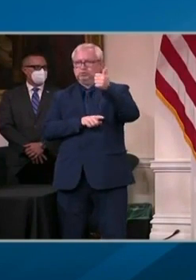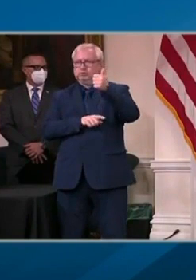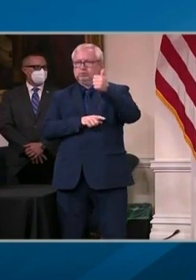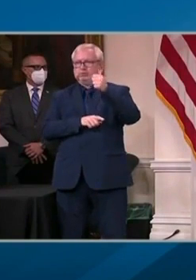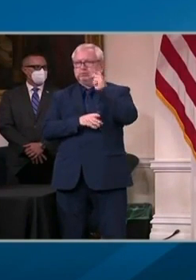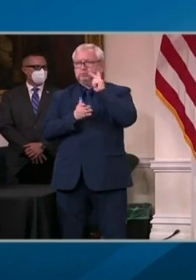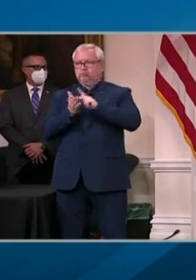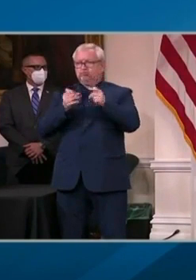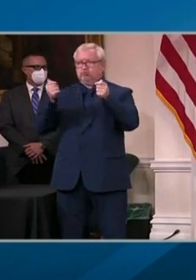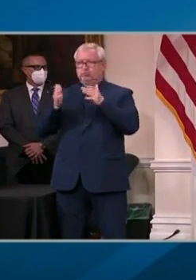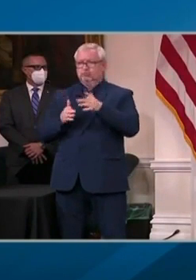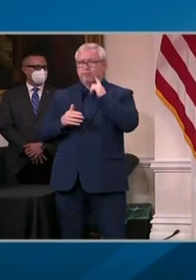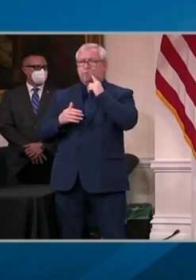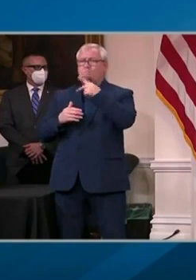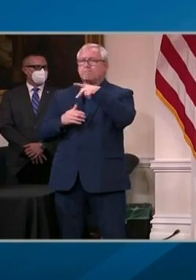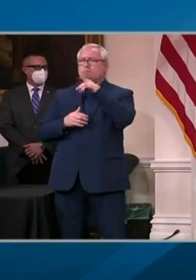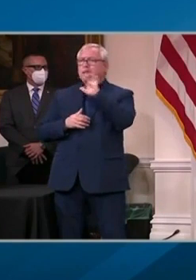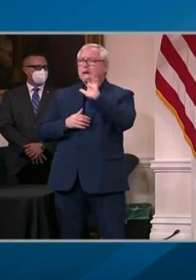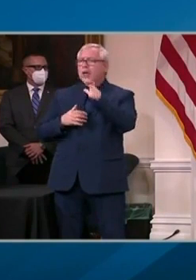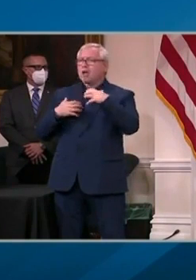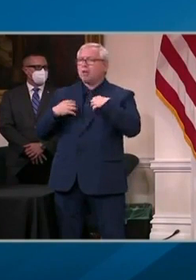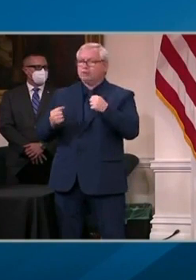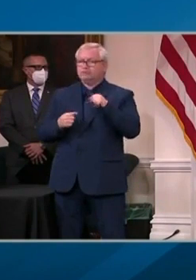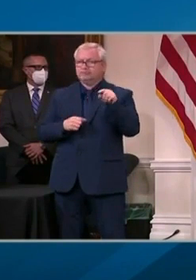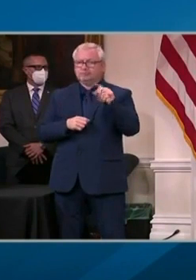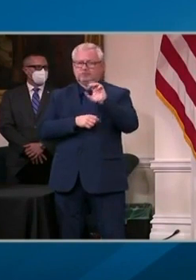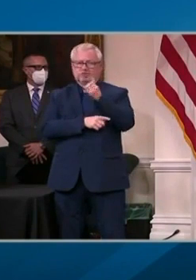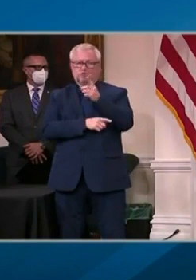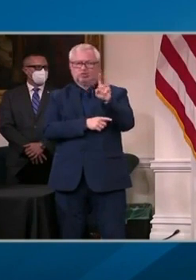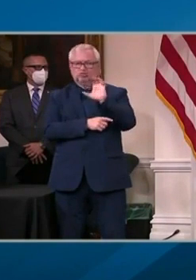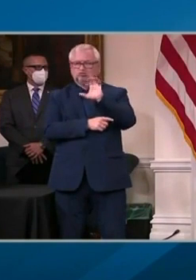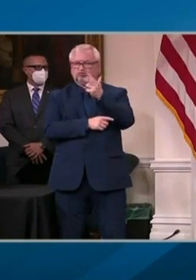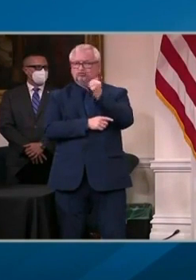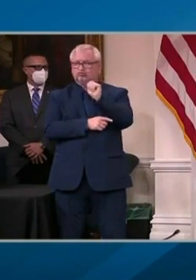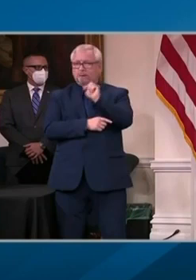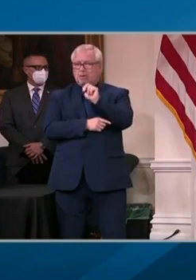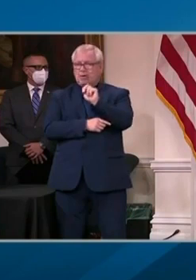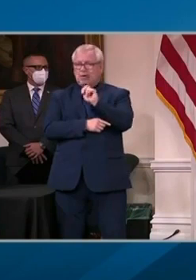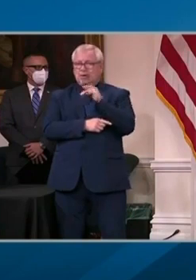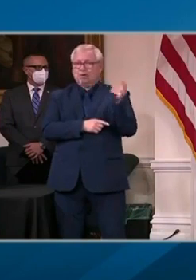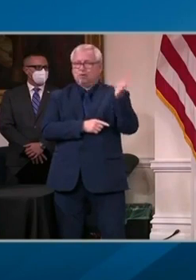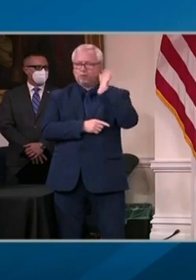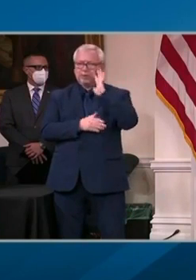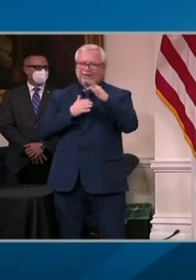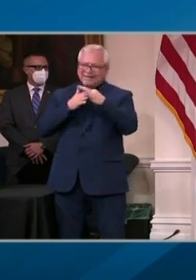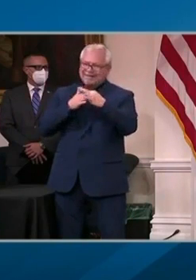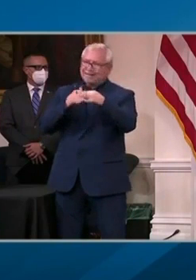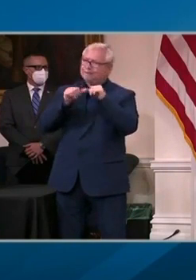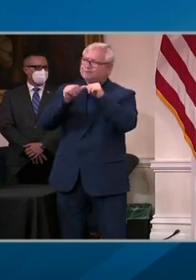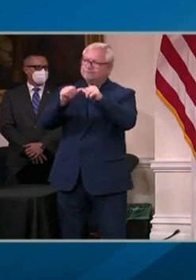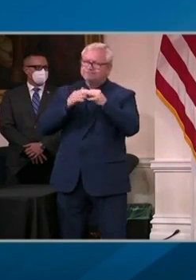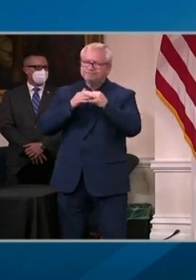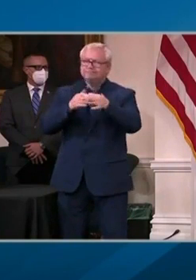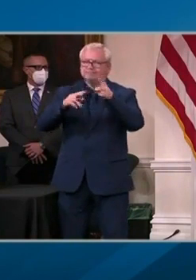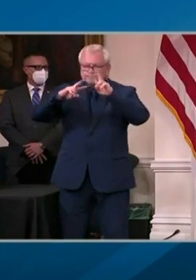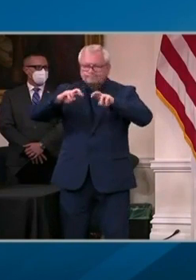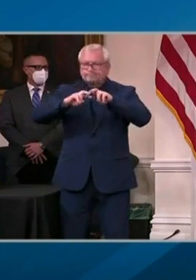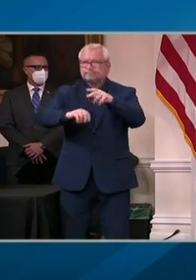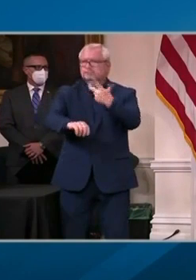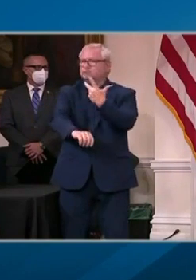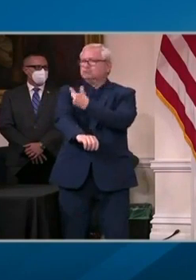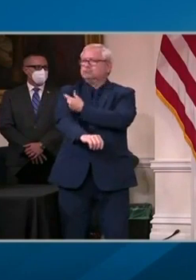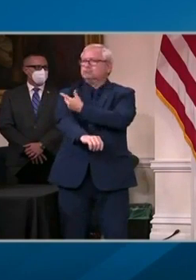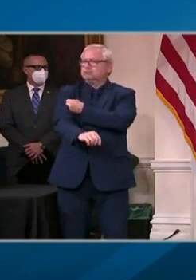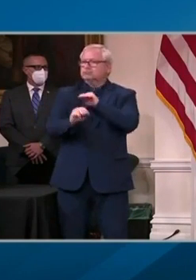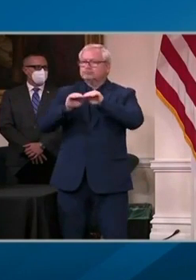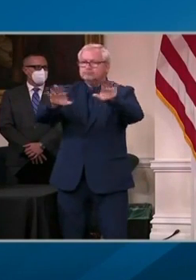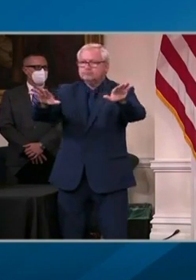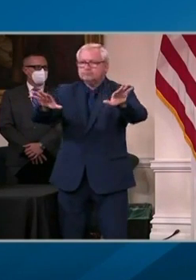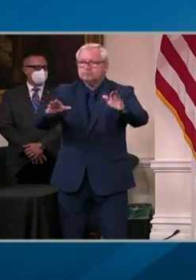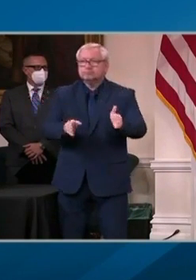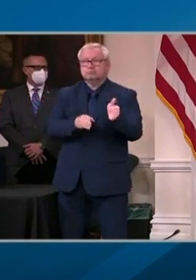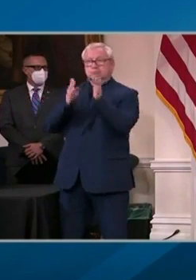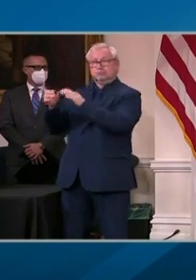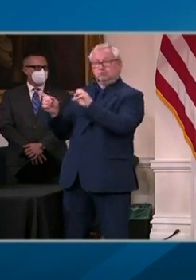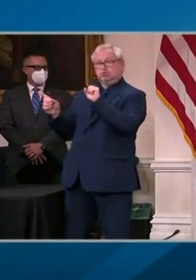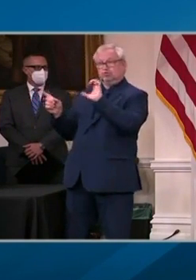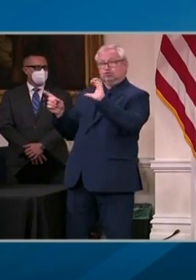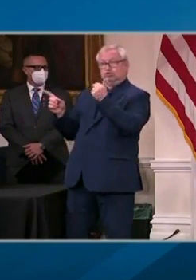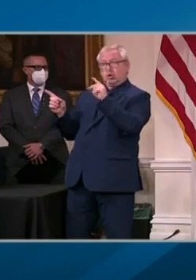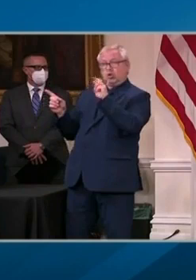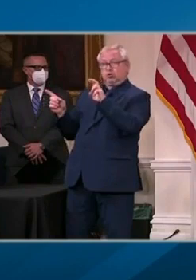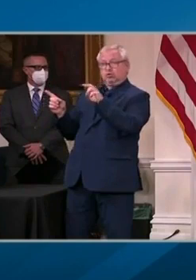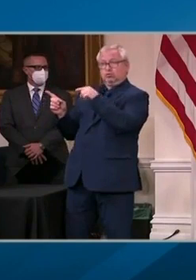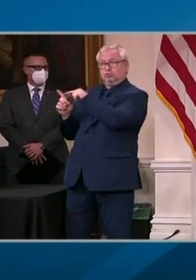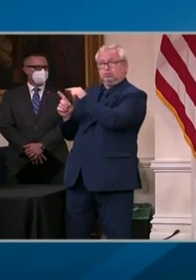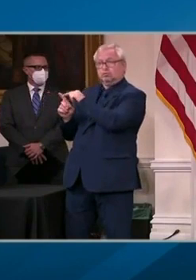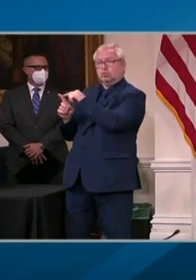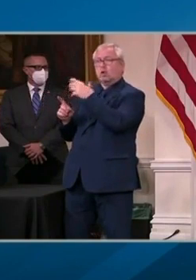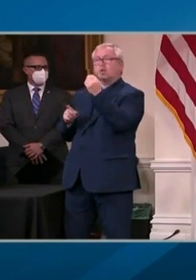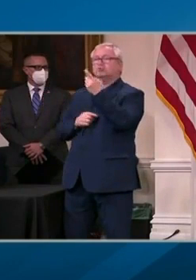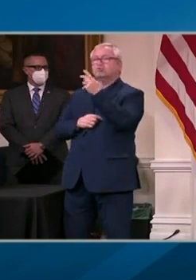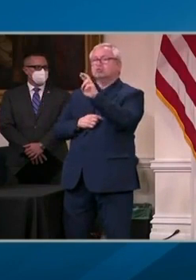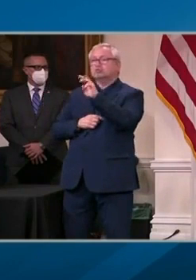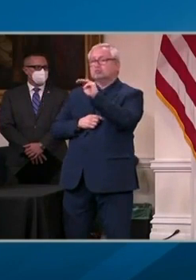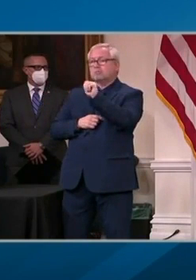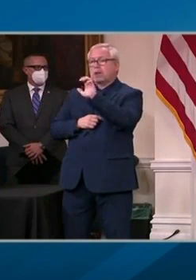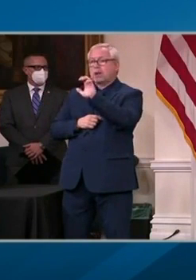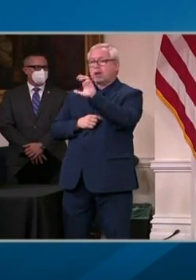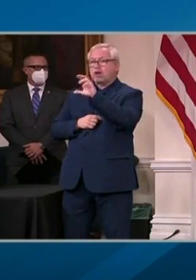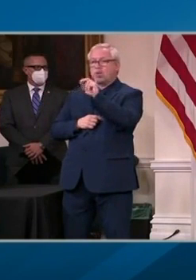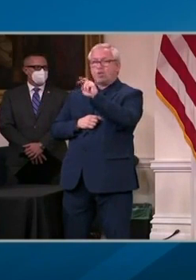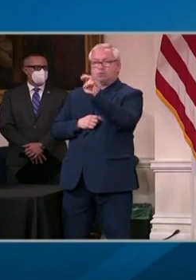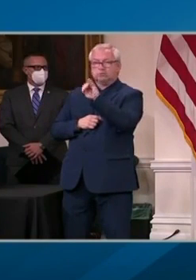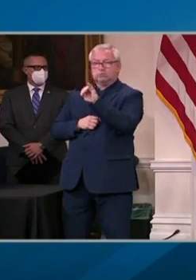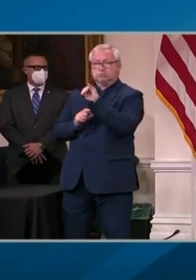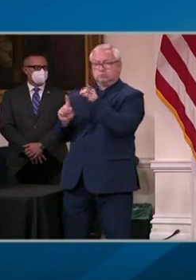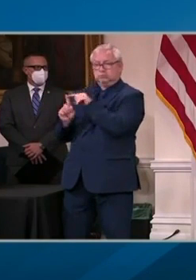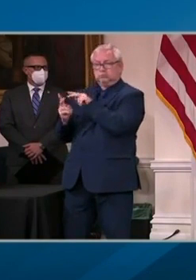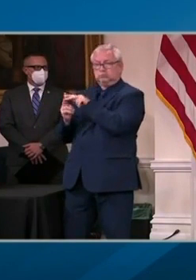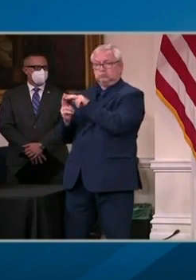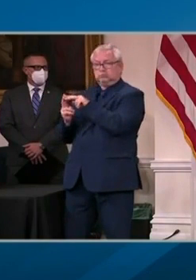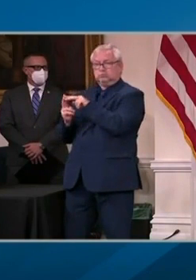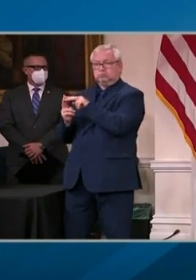OUR ACTING DEPUTY SECRETARY FOR BELIEVE HEALTH SERVICES D DR. CHANNING WILL LEAD THE COVID-19 VACCINE AND DISTRIBUTION AND DR. DAVID MARCOZI WHO IS HAS BEEN ON THE